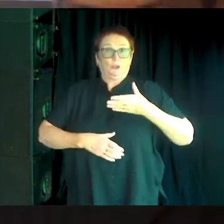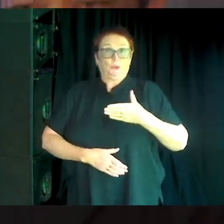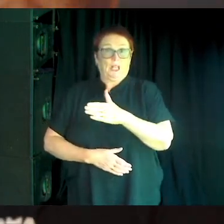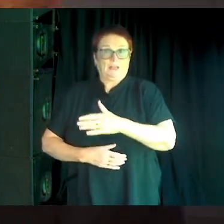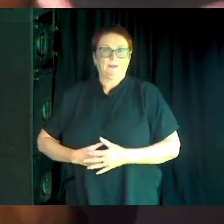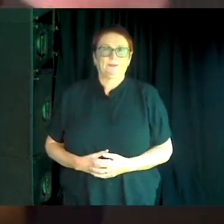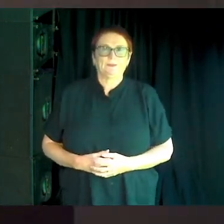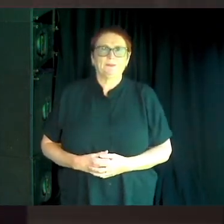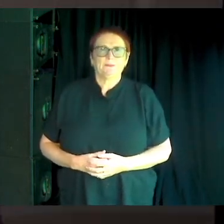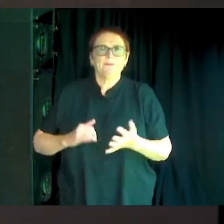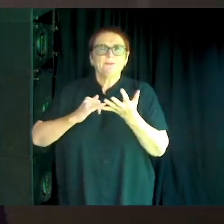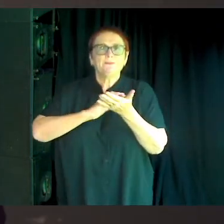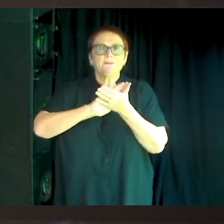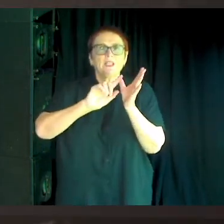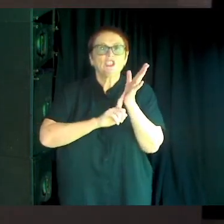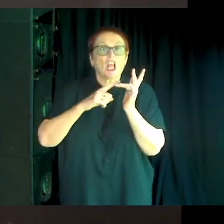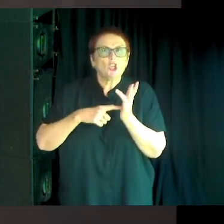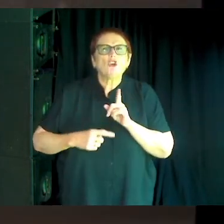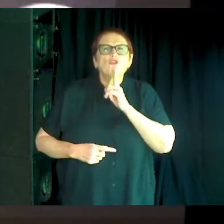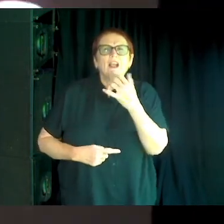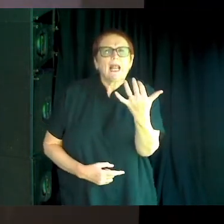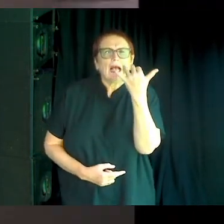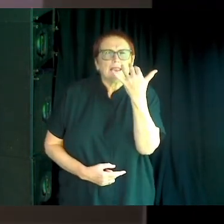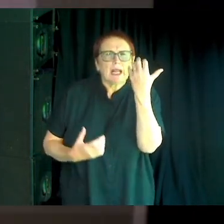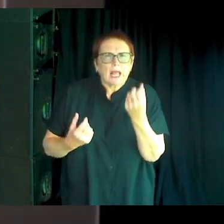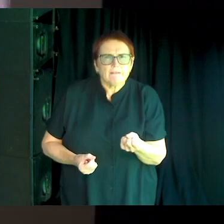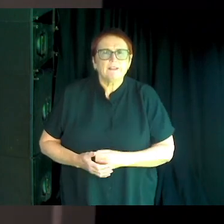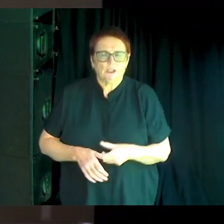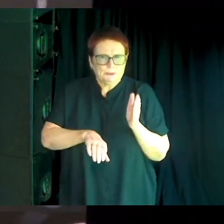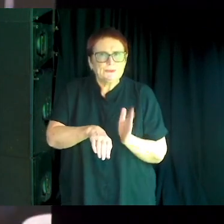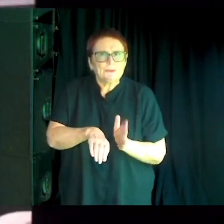the shallot red onions so what I'm going to do with it I'm going to shop is really fine